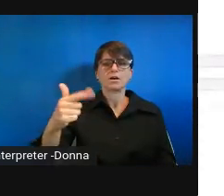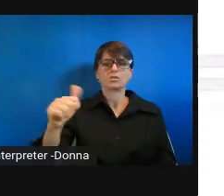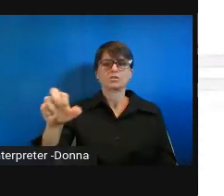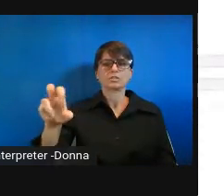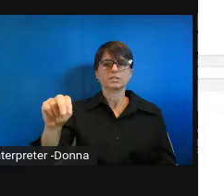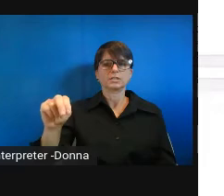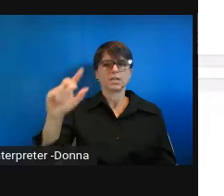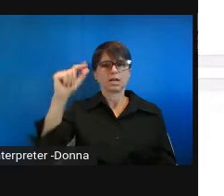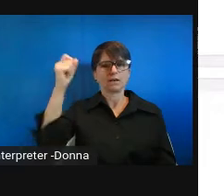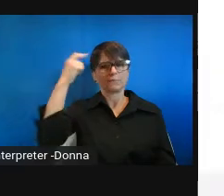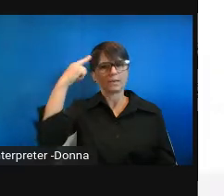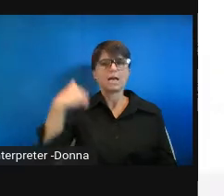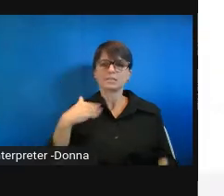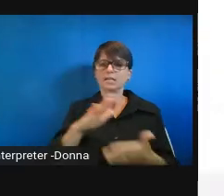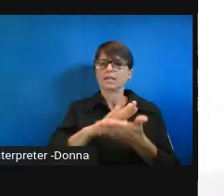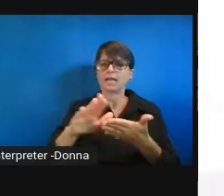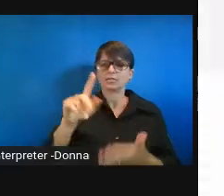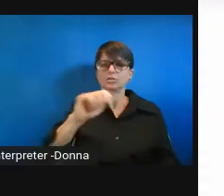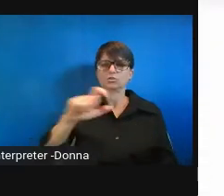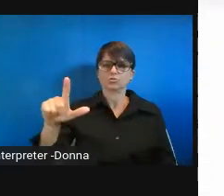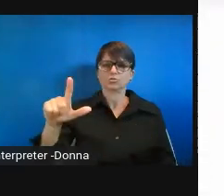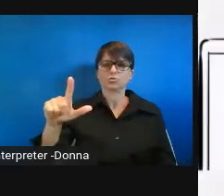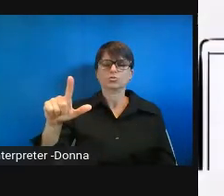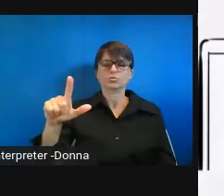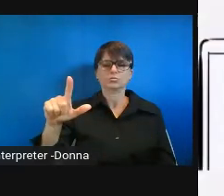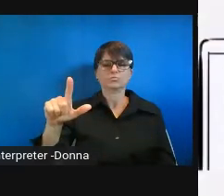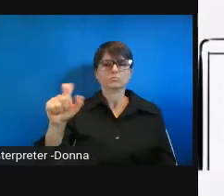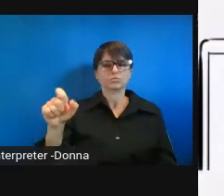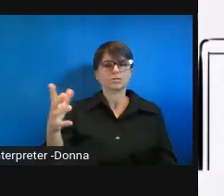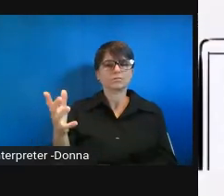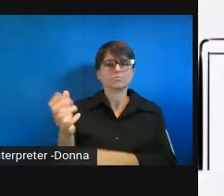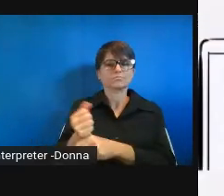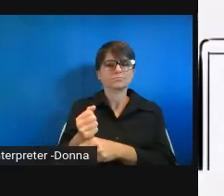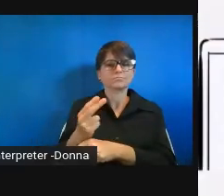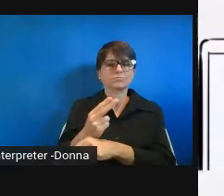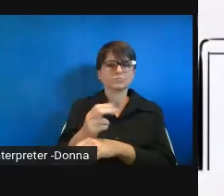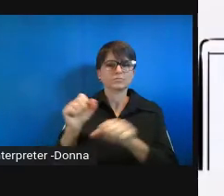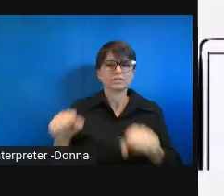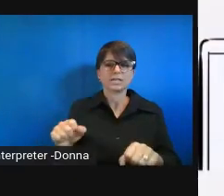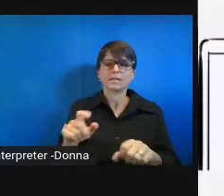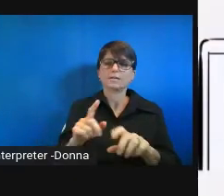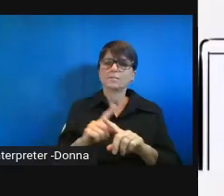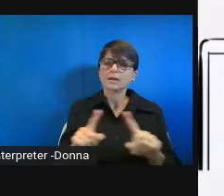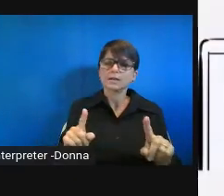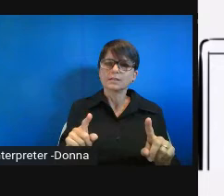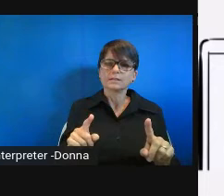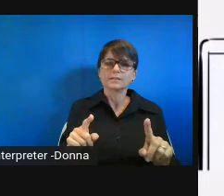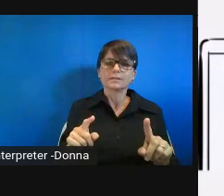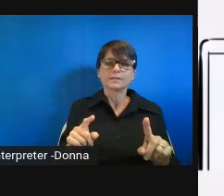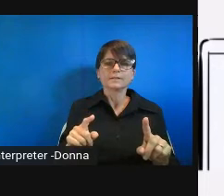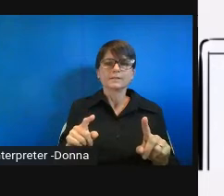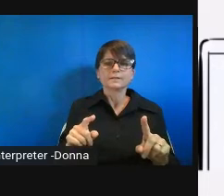There are some issues with this approach. Information is either too general for the needs